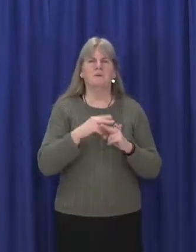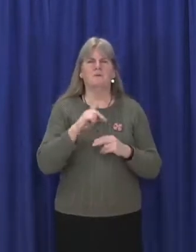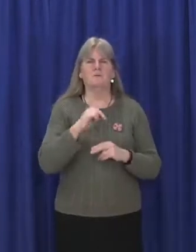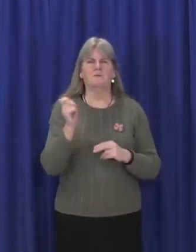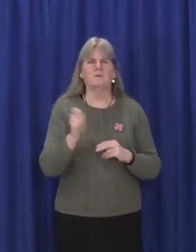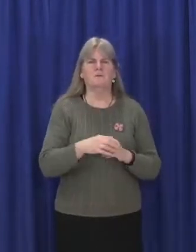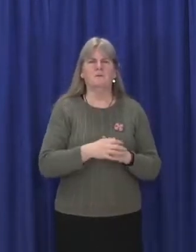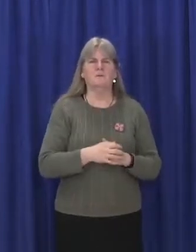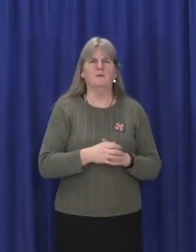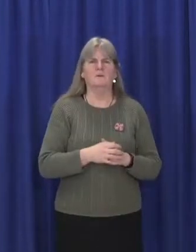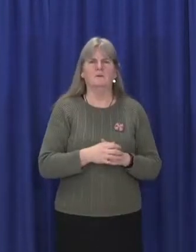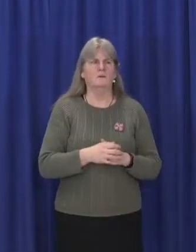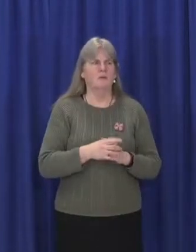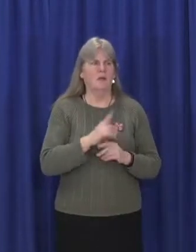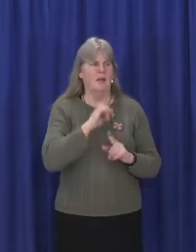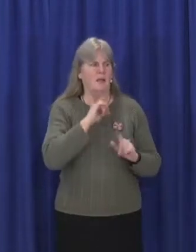[Speaking French]